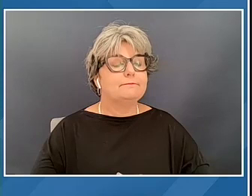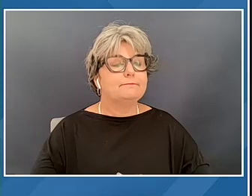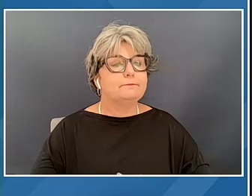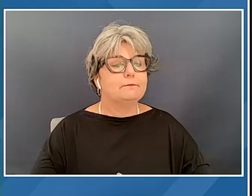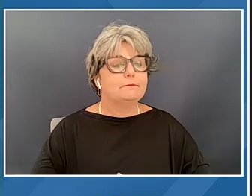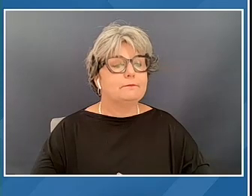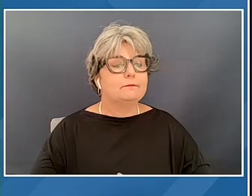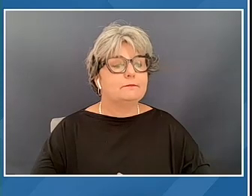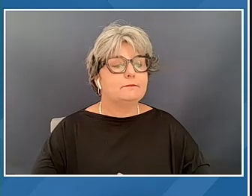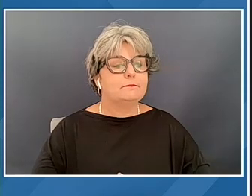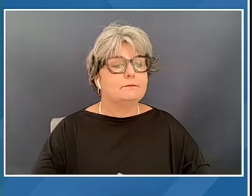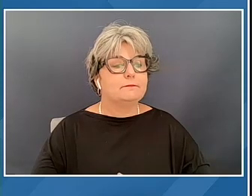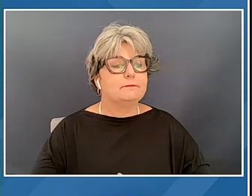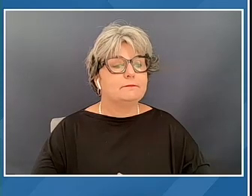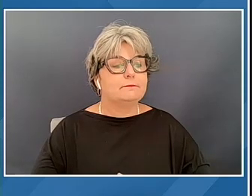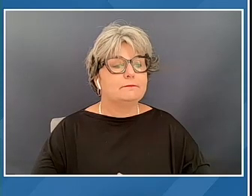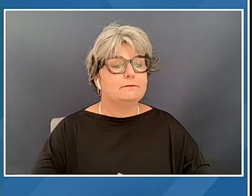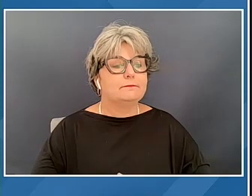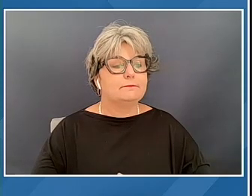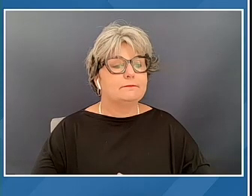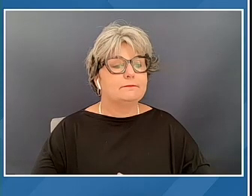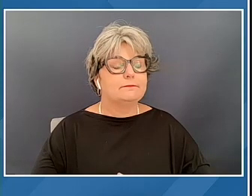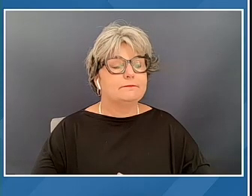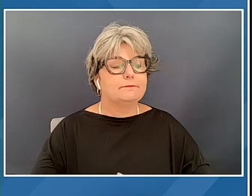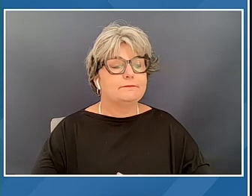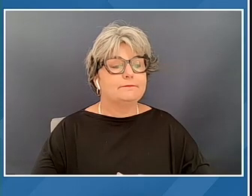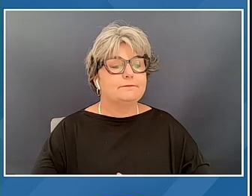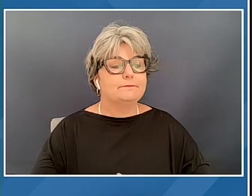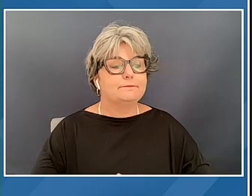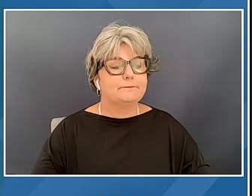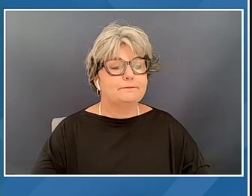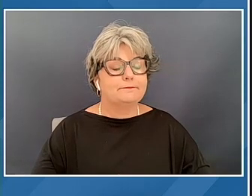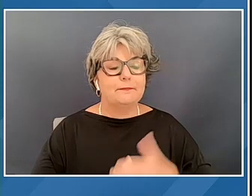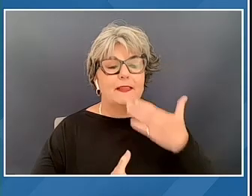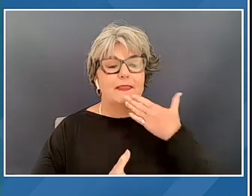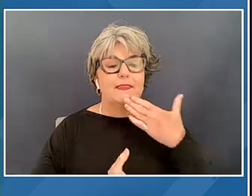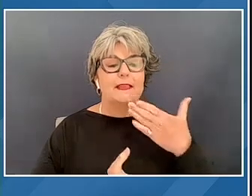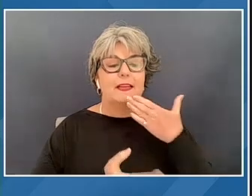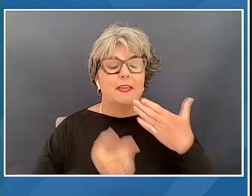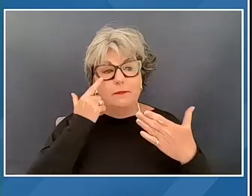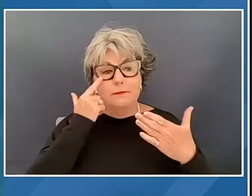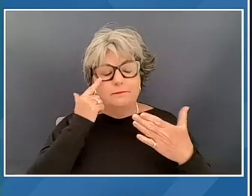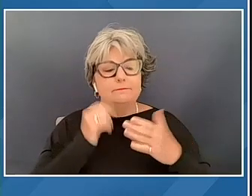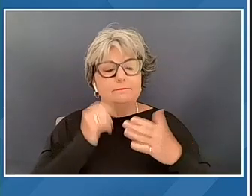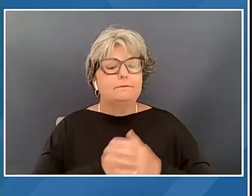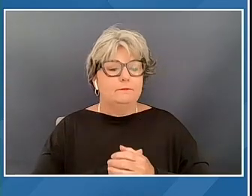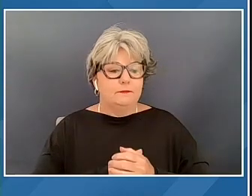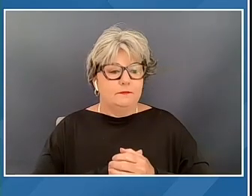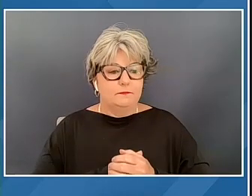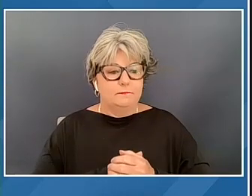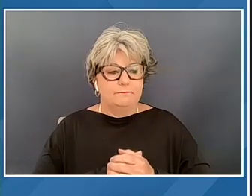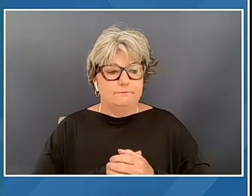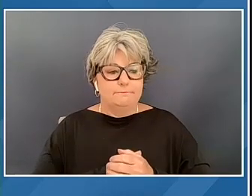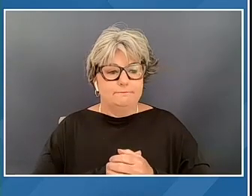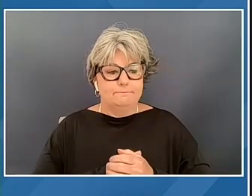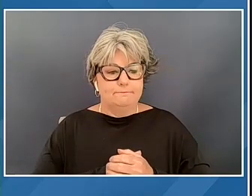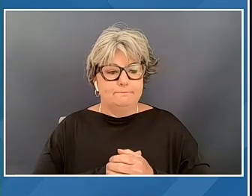Thank you. So at the outset, first of all, thank you for raising this and raising this issue in